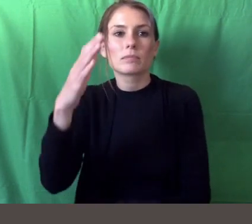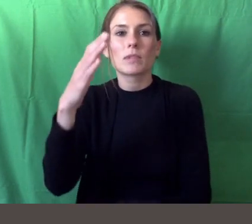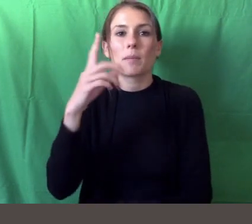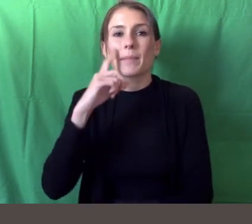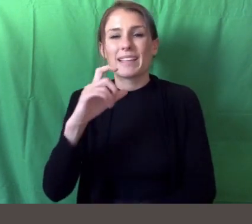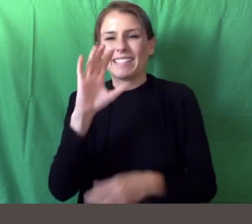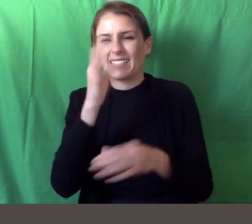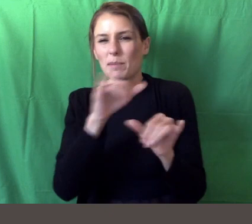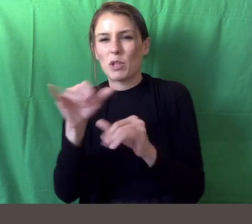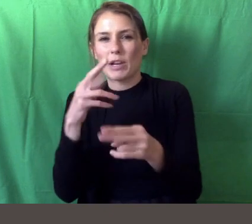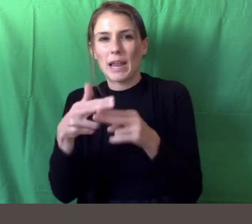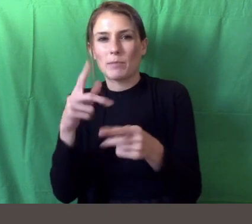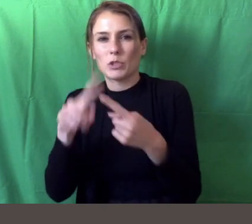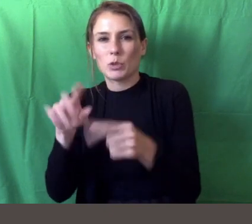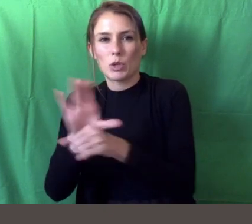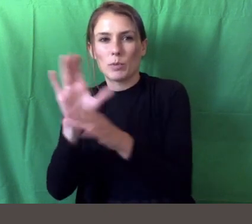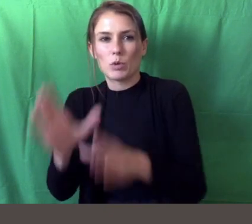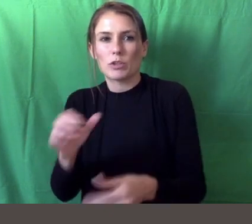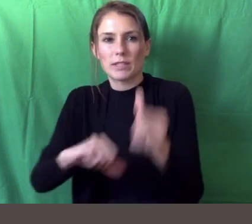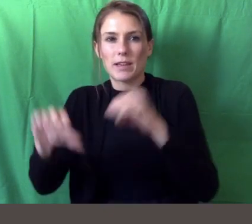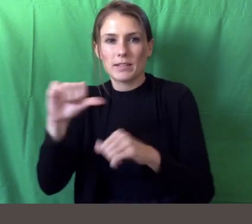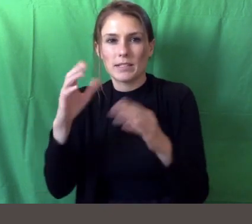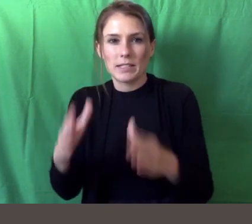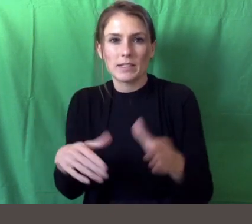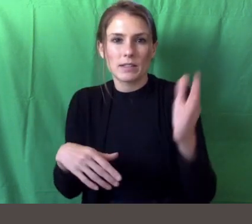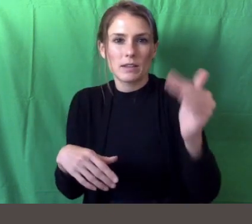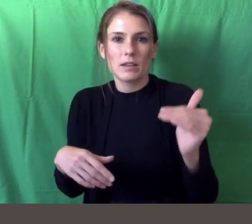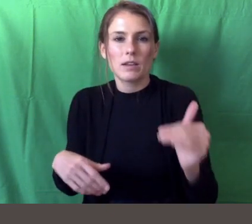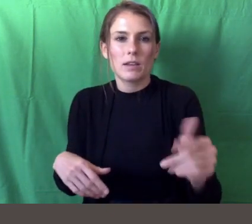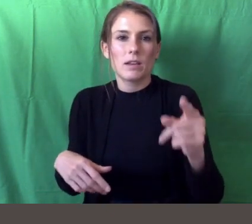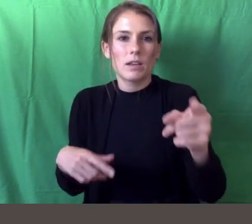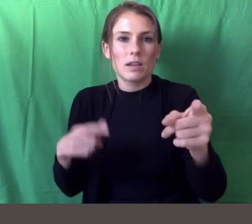When Google announced Bard, they had the sentence, The James Webb Space Telescope